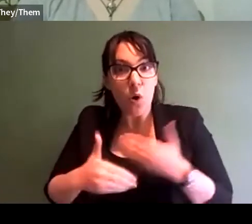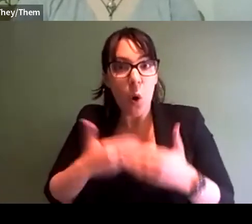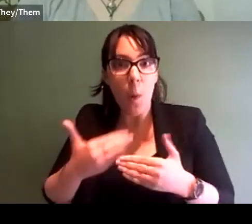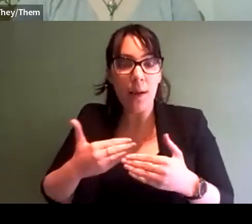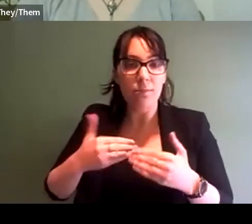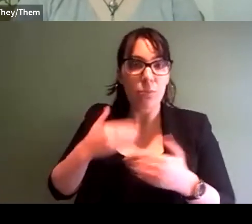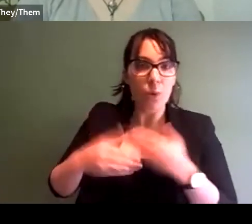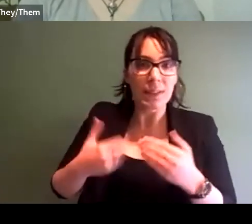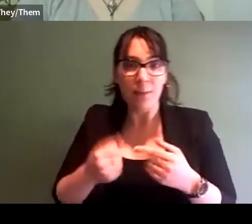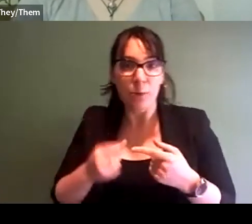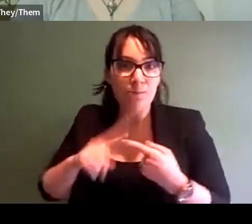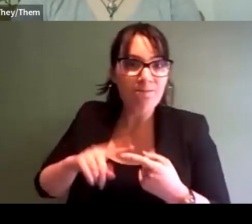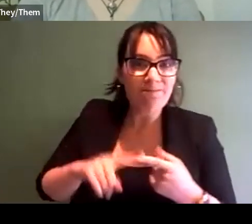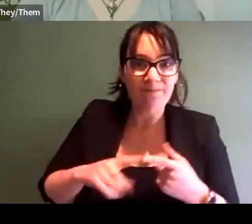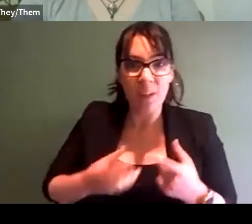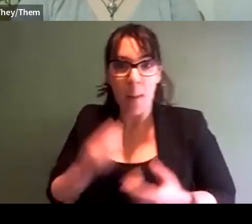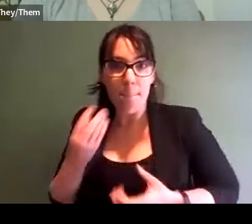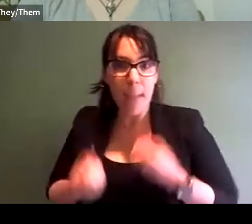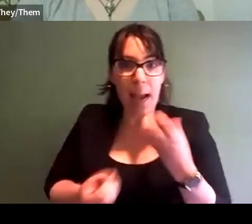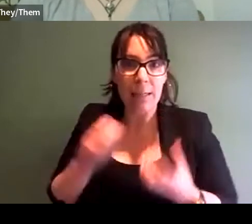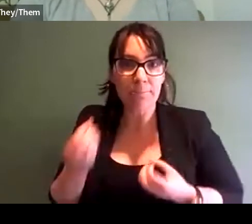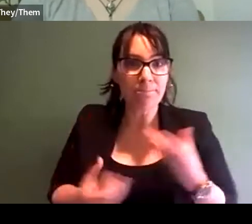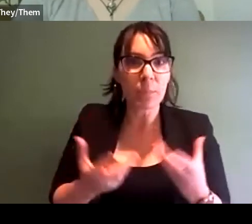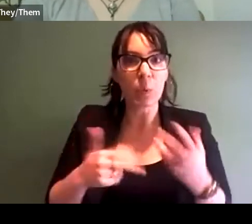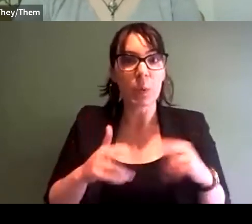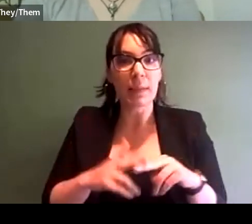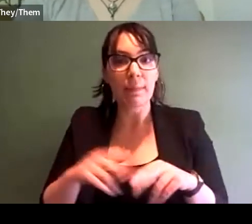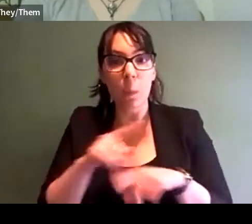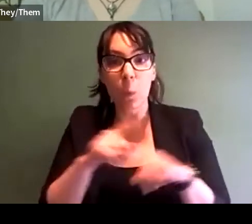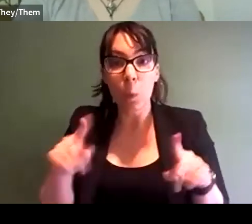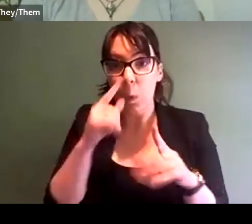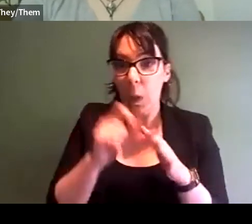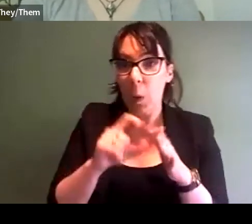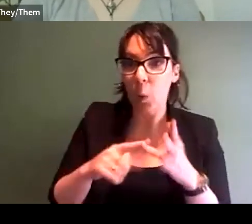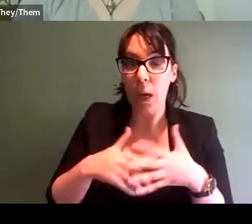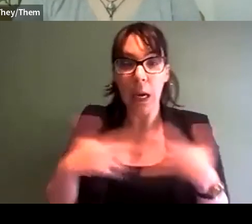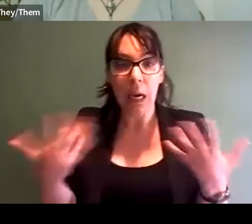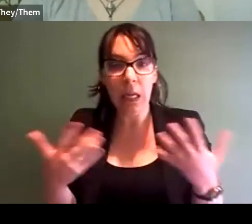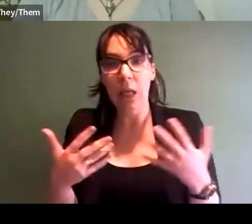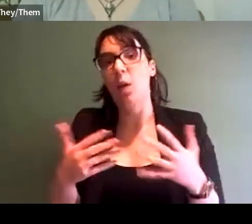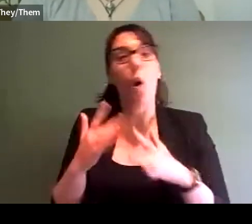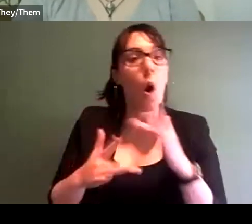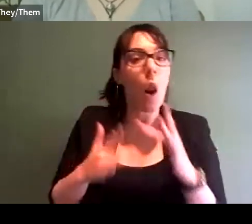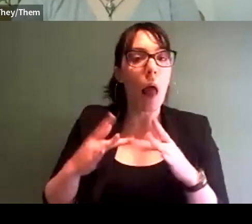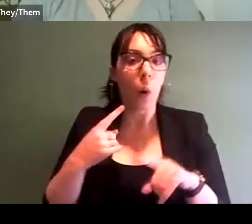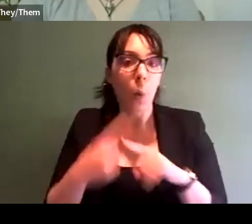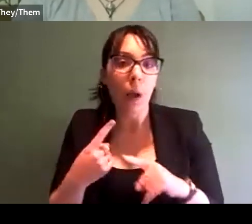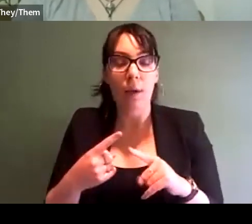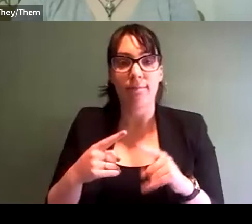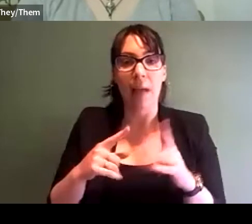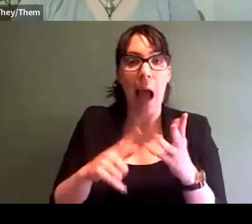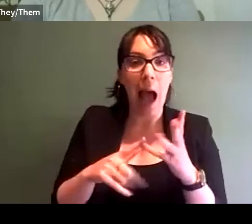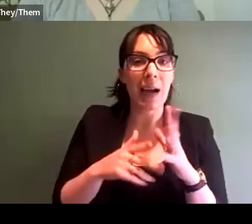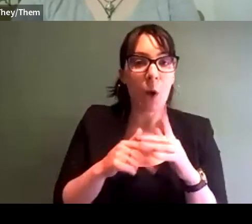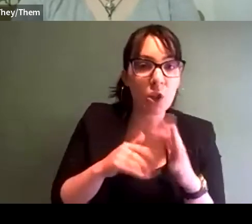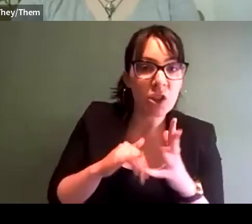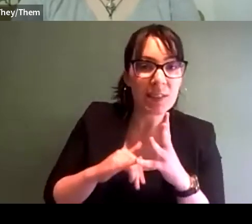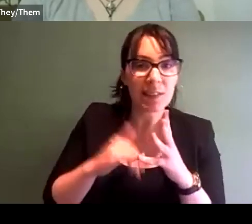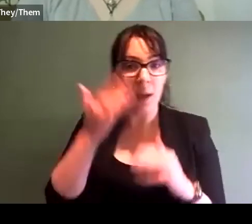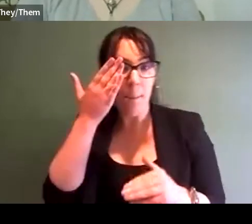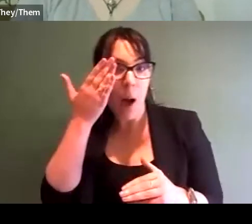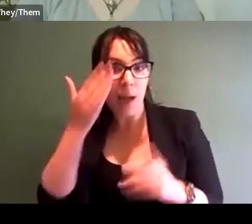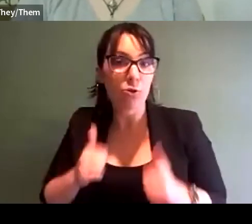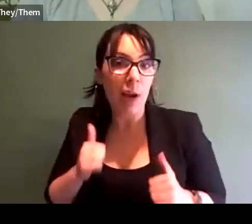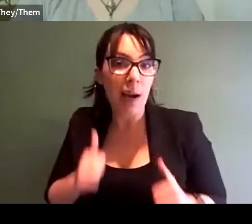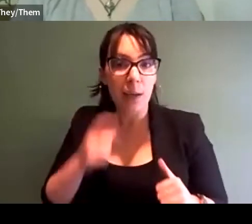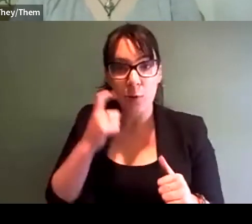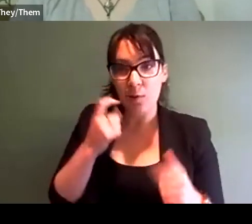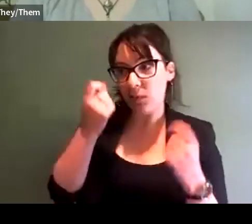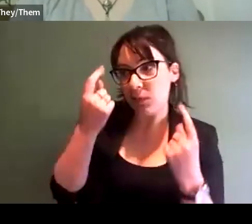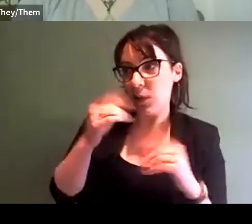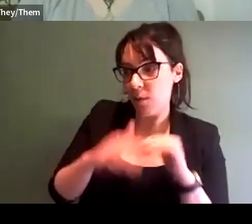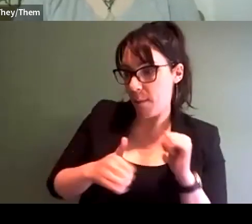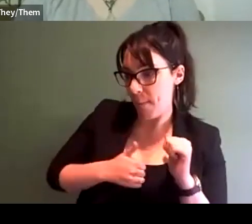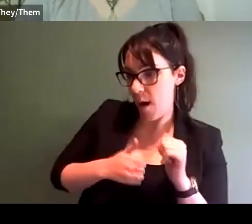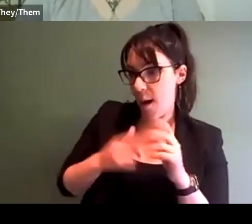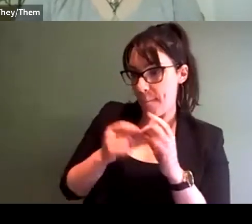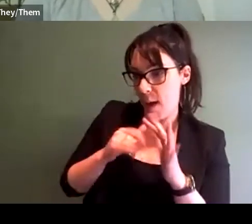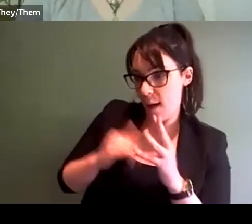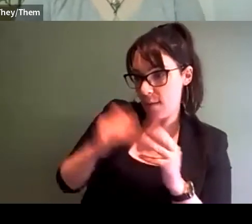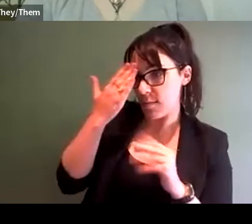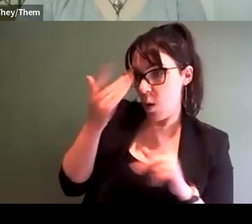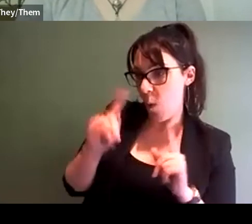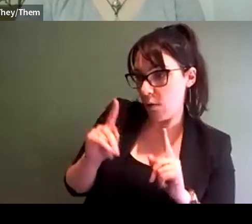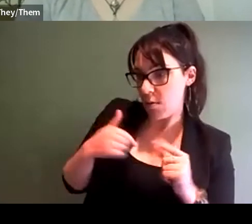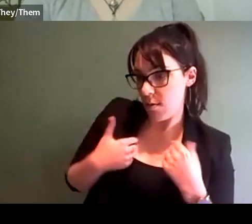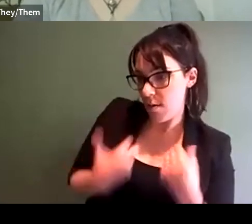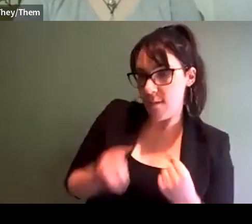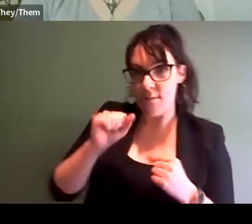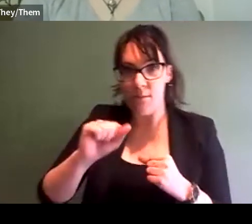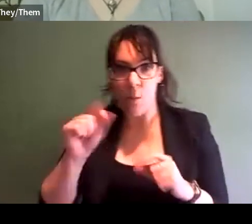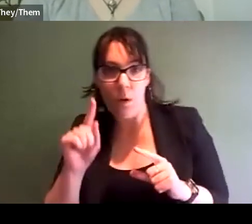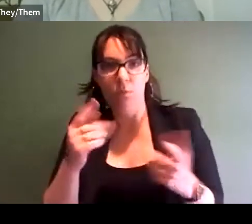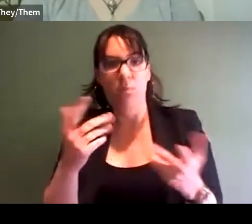to unpack those, so you know if you, if you can do any like online quick, simple unconscious bias or training and get up to date with, you know, What biases my I have also